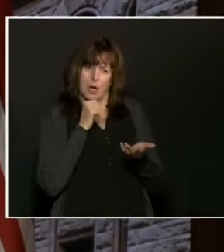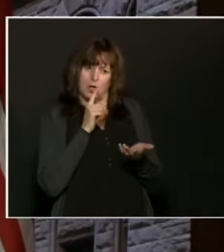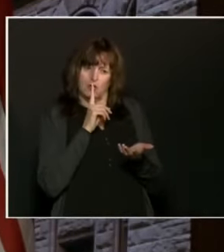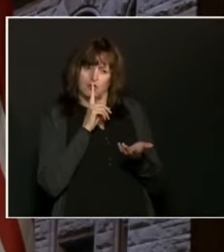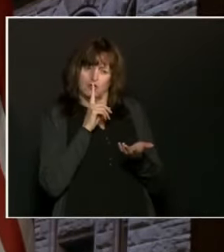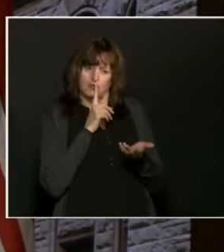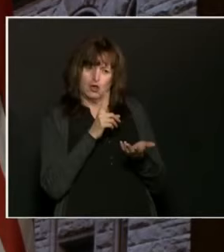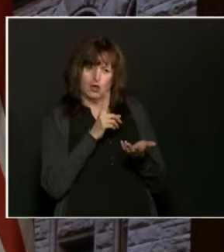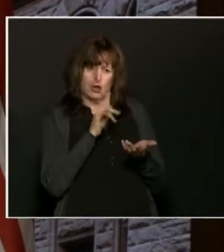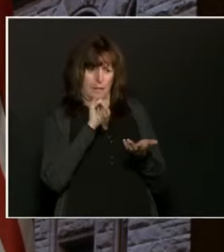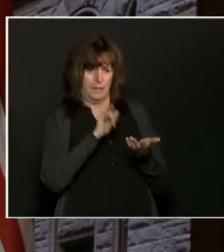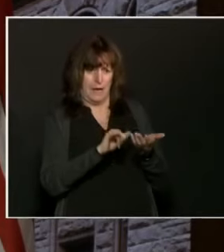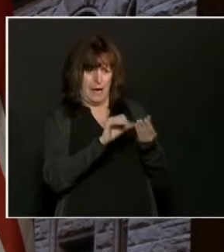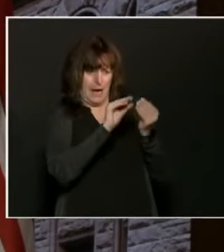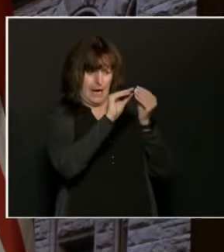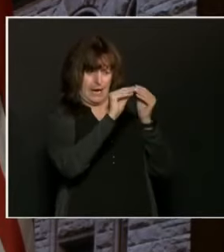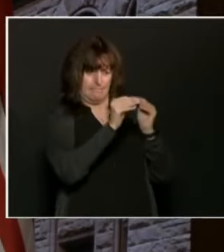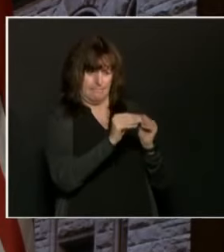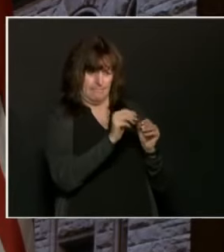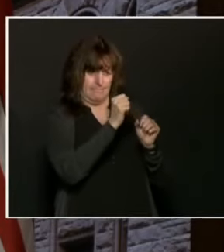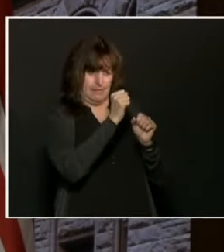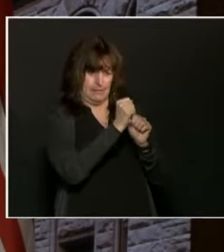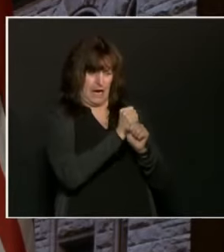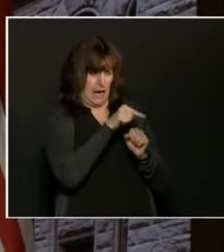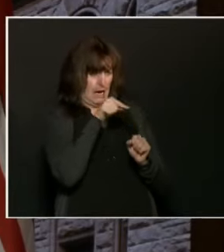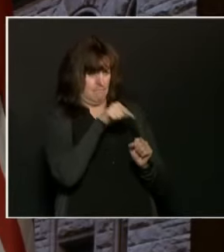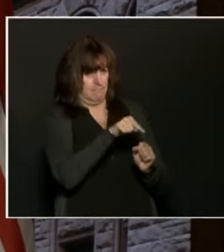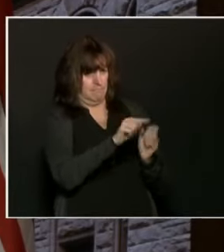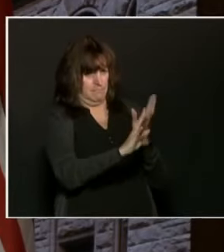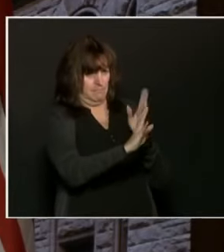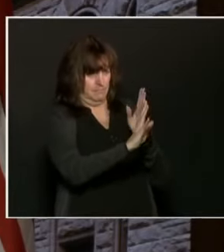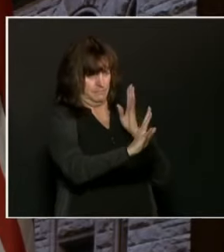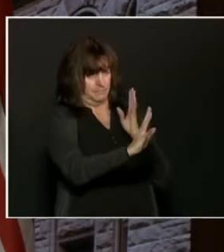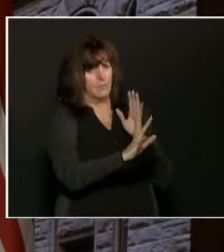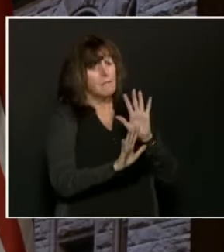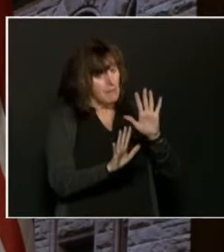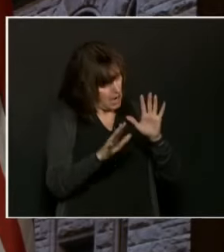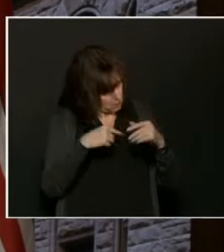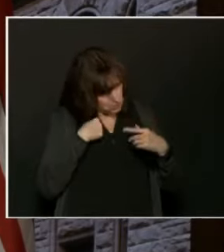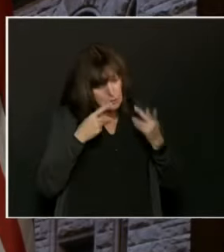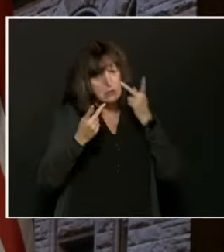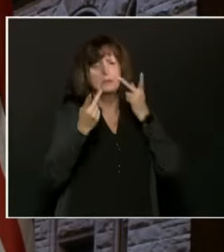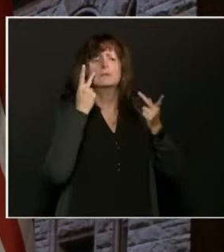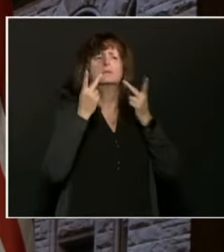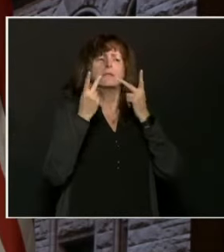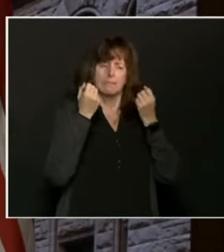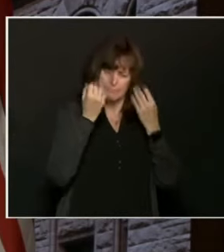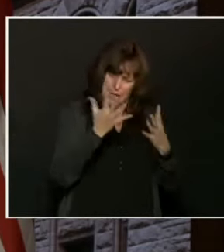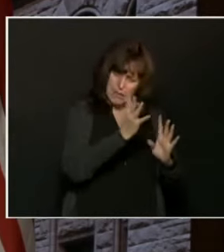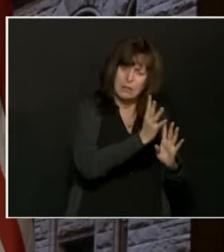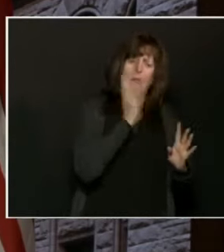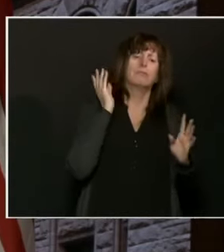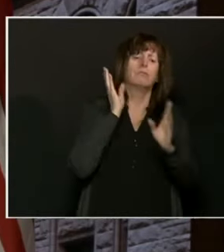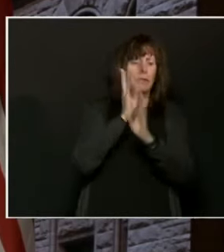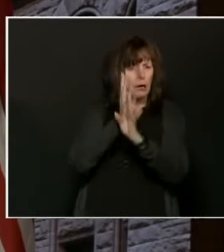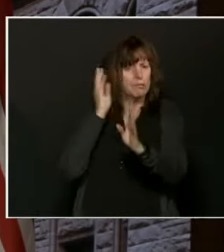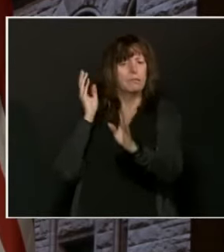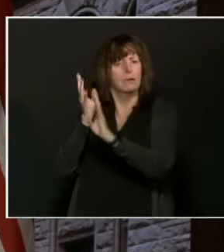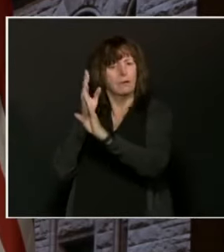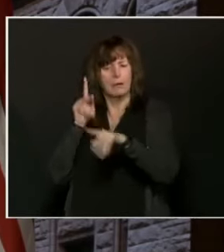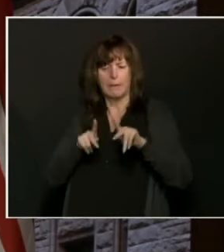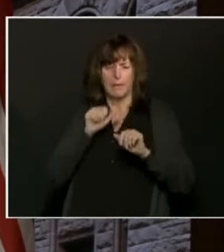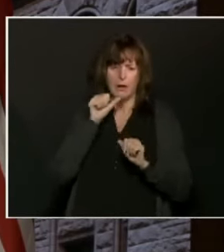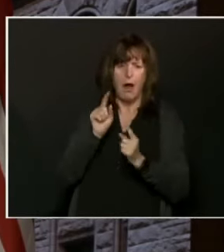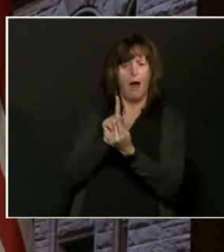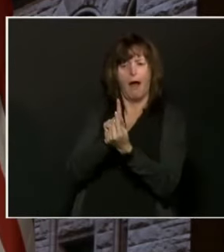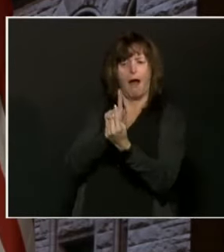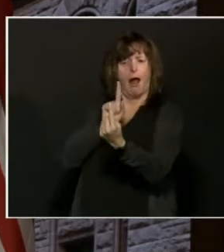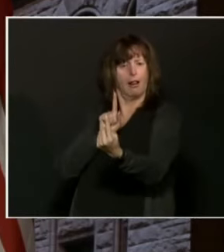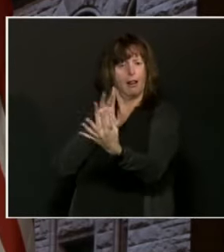ACTUALLY IS THAT SPECIFIC.